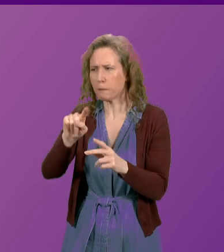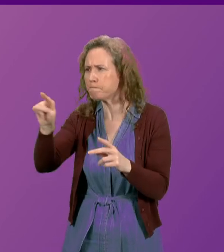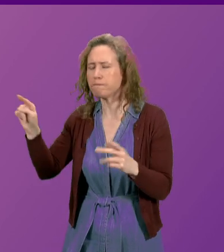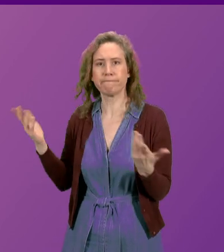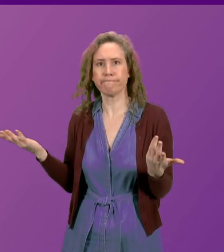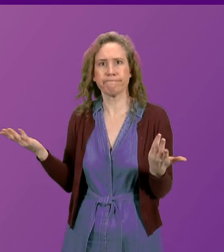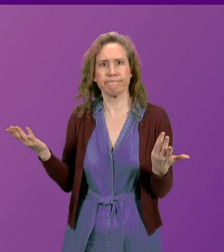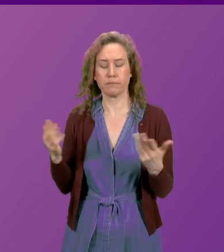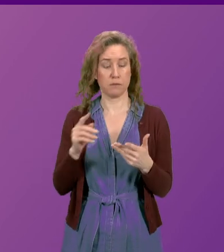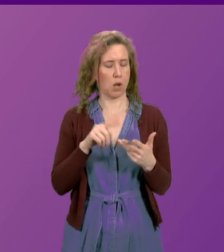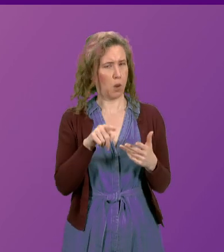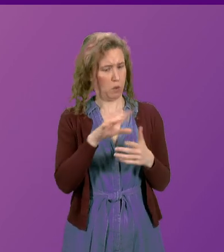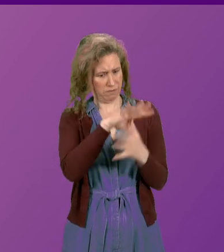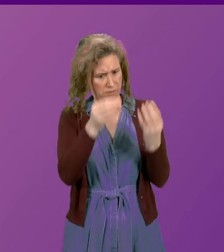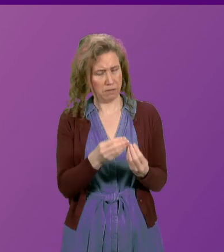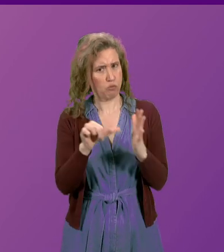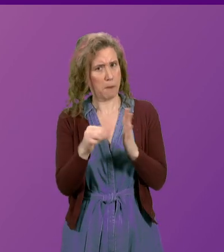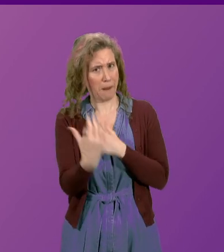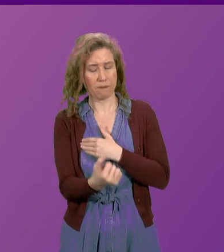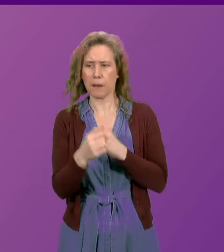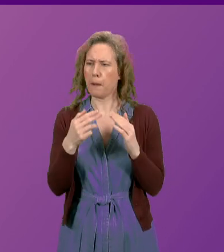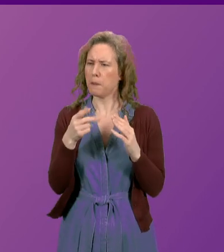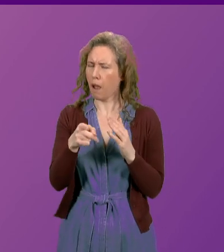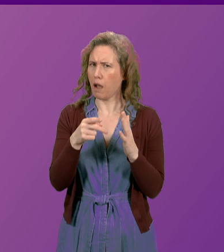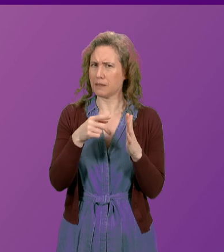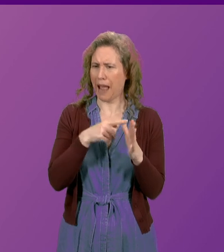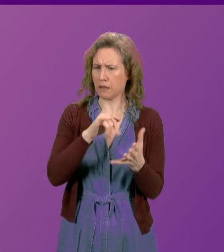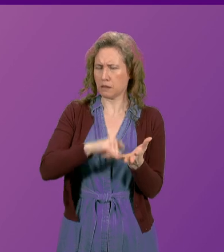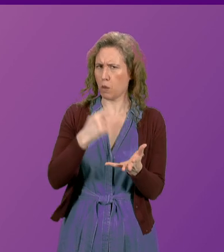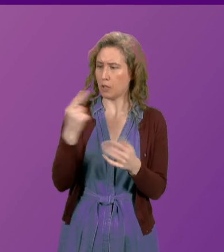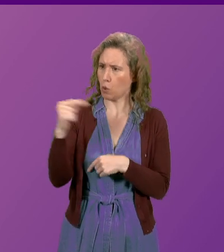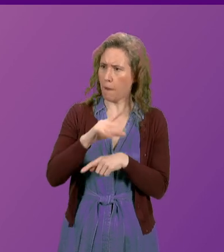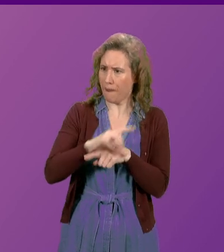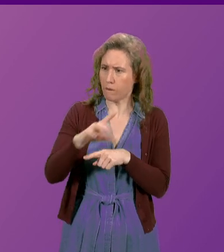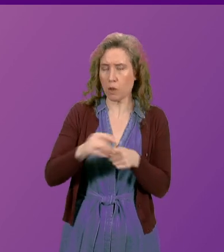Mr Sarwar says that he comes here week after week to raise these issues. I know that he does,